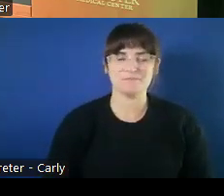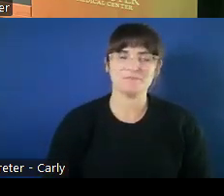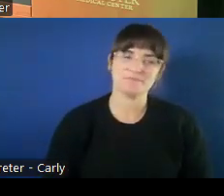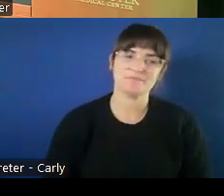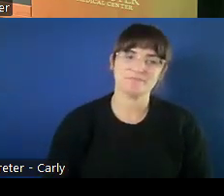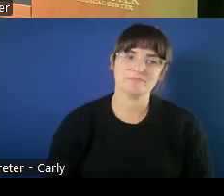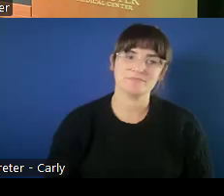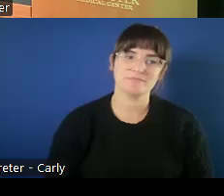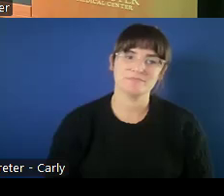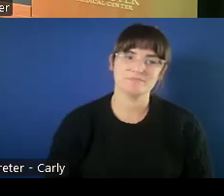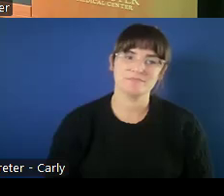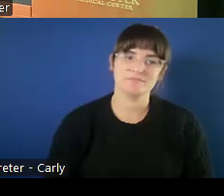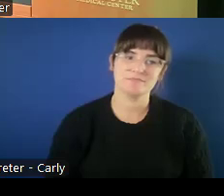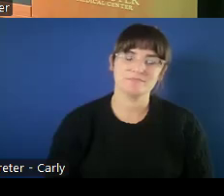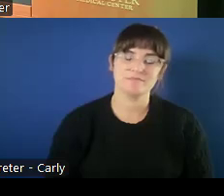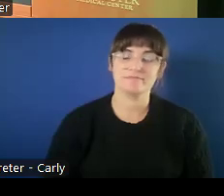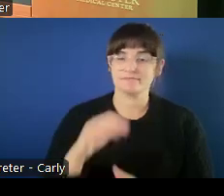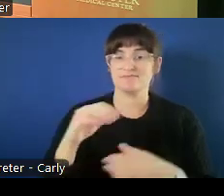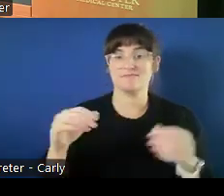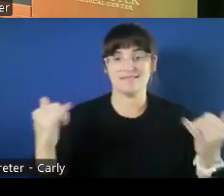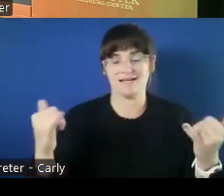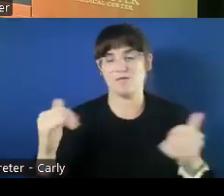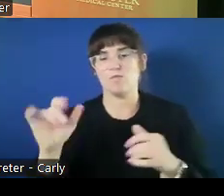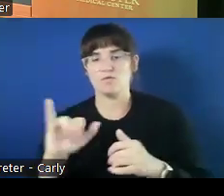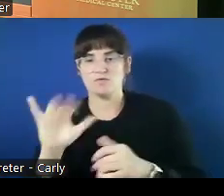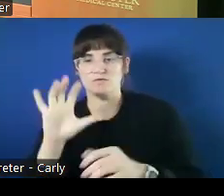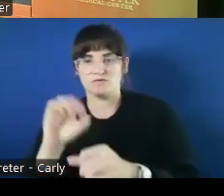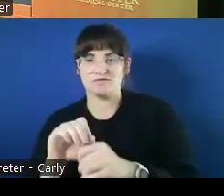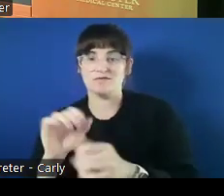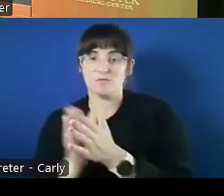combine that with motivational interviewing and a number of different goal setting tools uh we'll